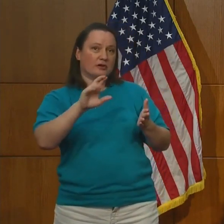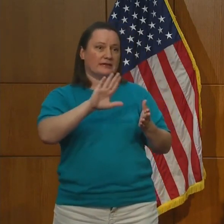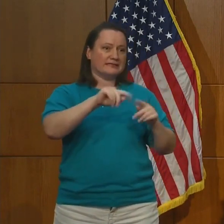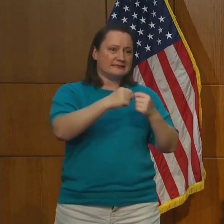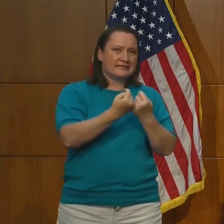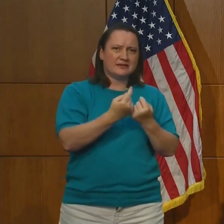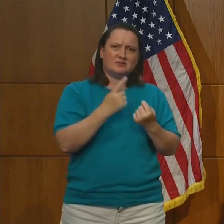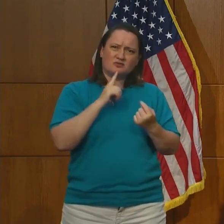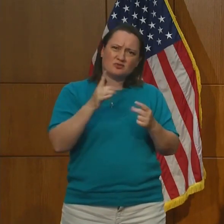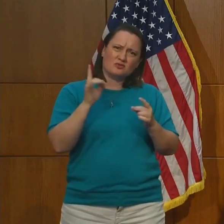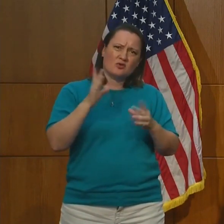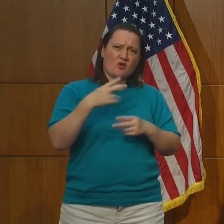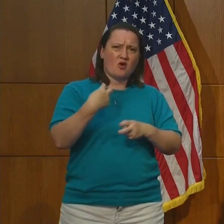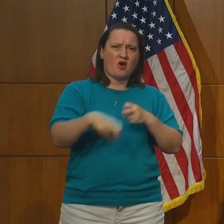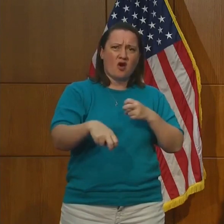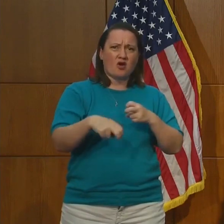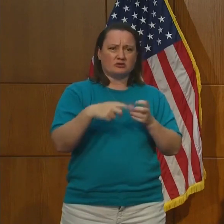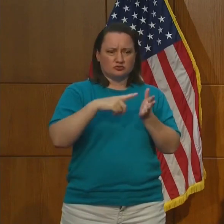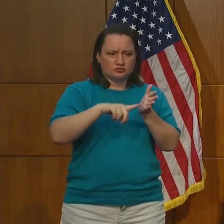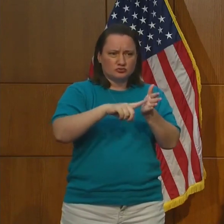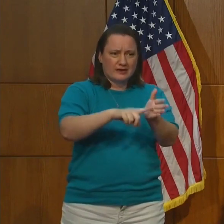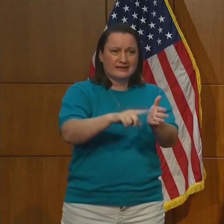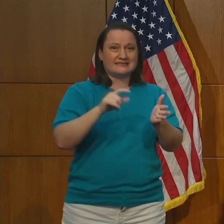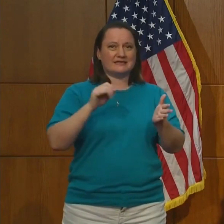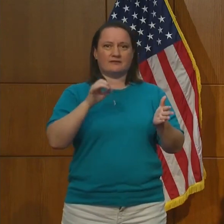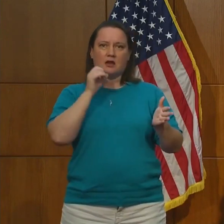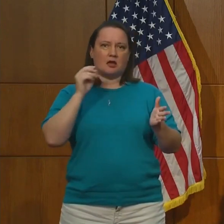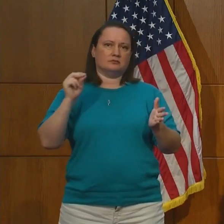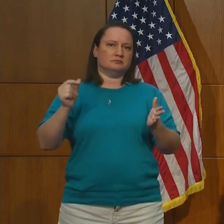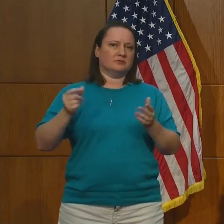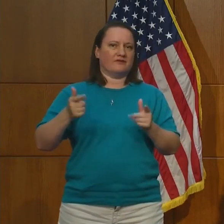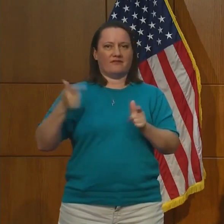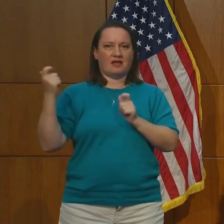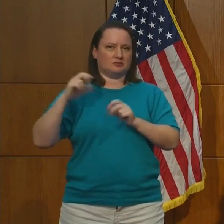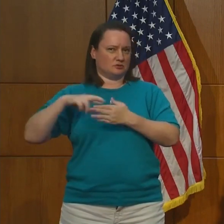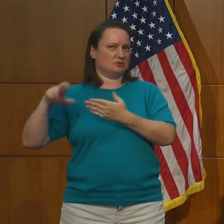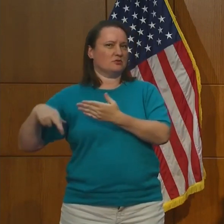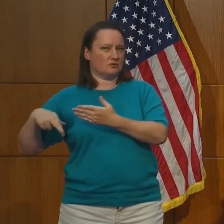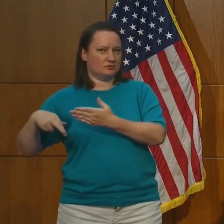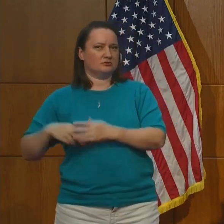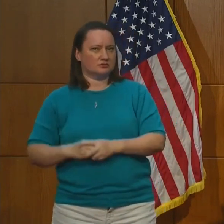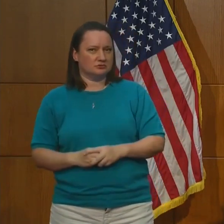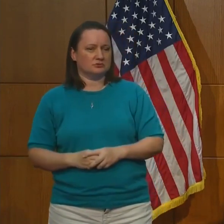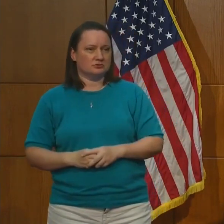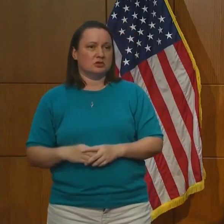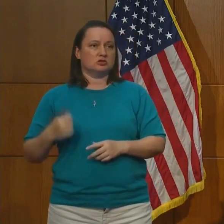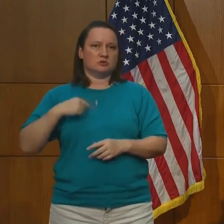HEAD DISCUSSION OF WHEN WE ABOUT RACING WITH DOCTOR I AND